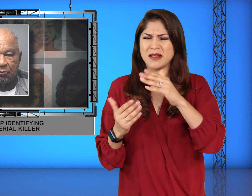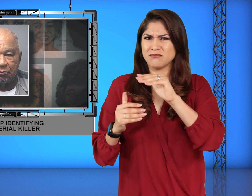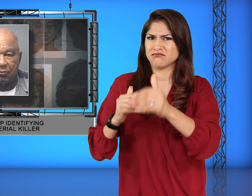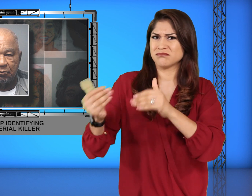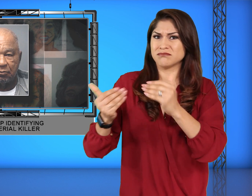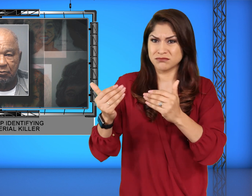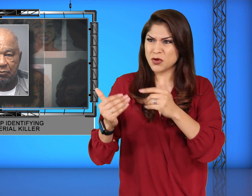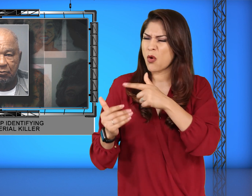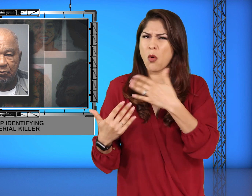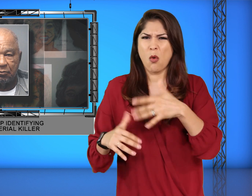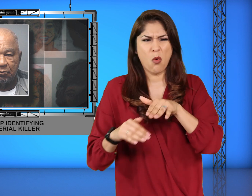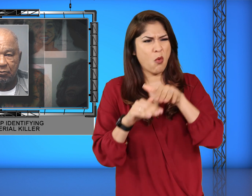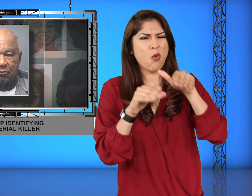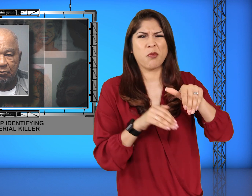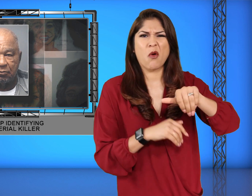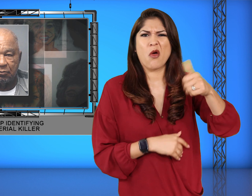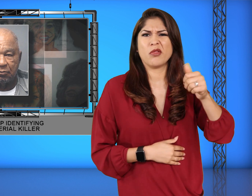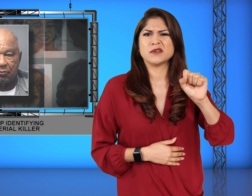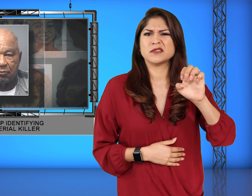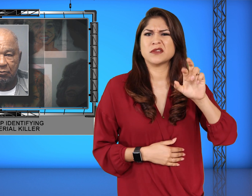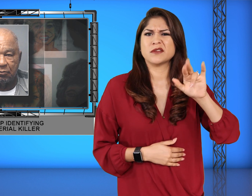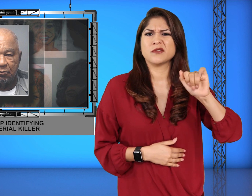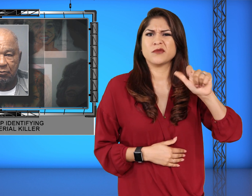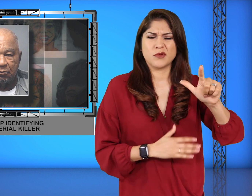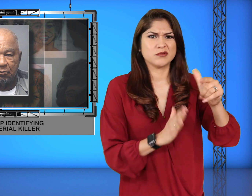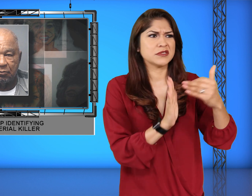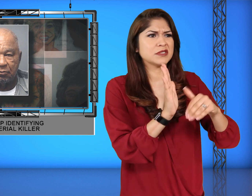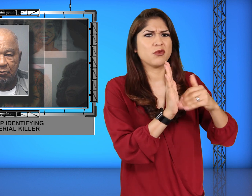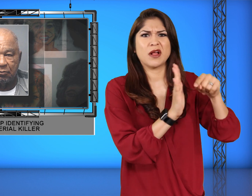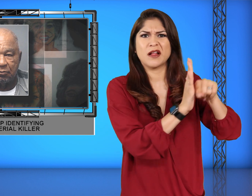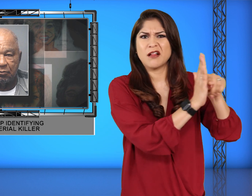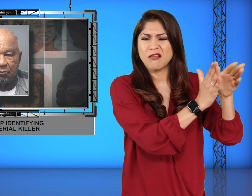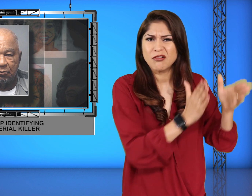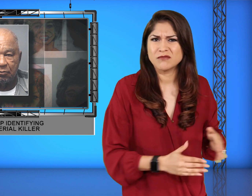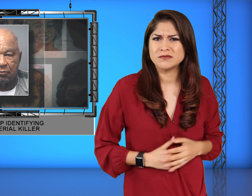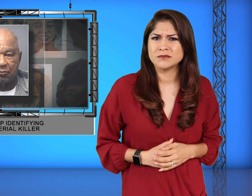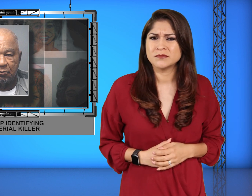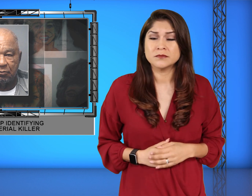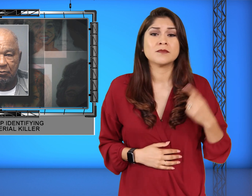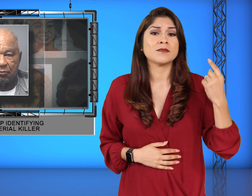deaths than any other serial killer.